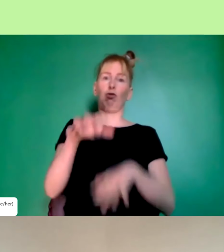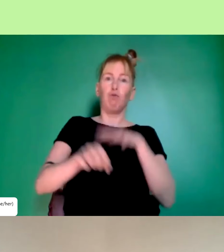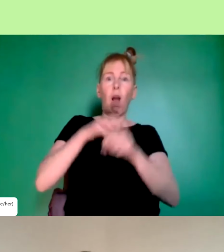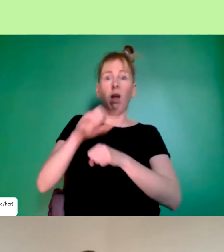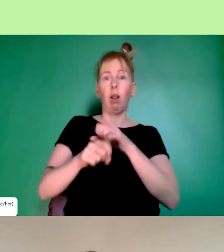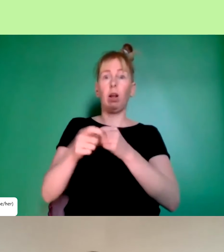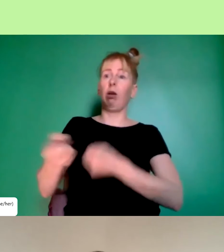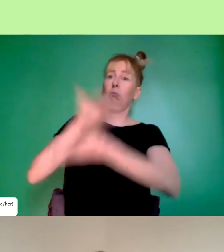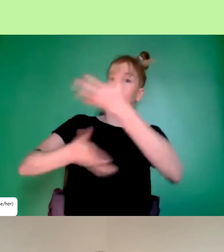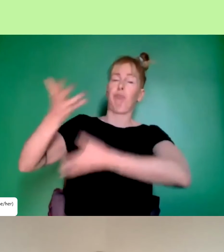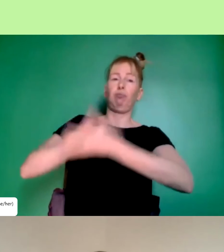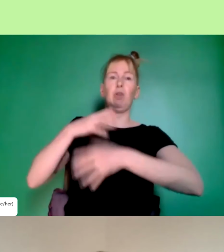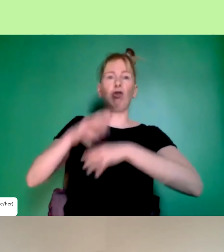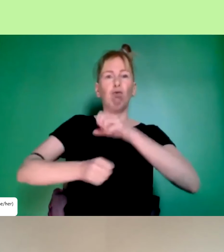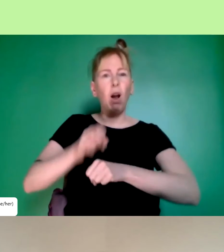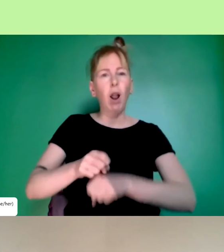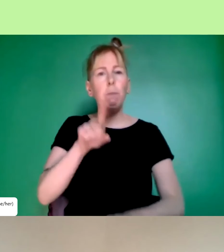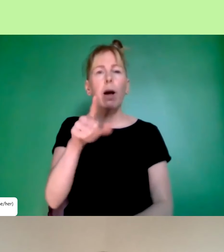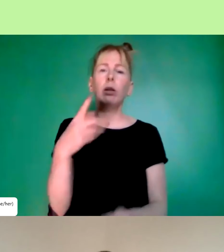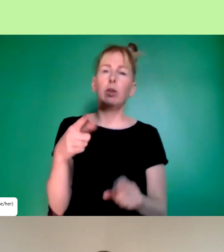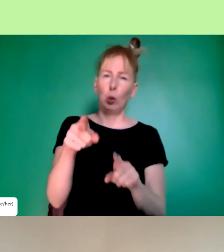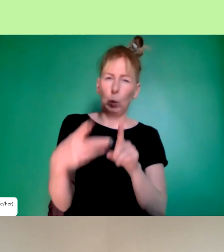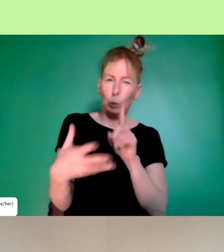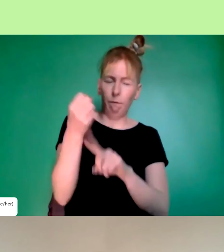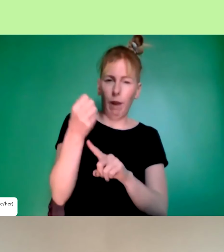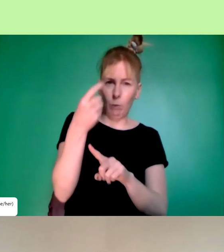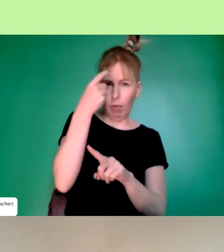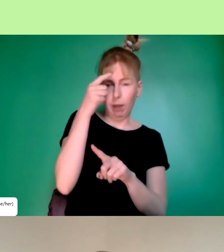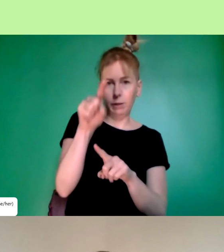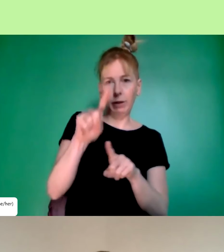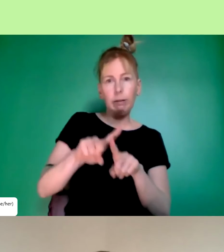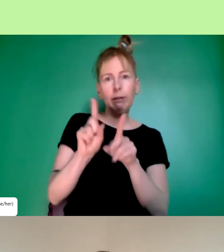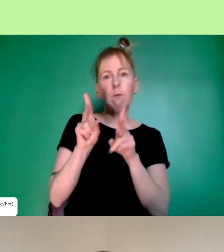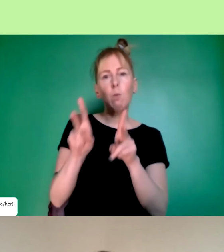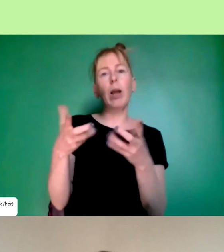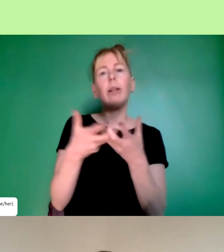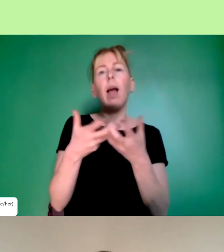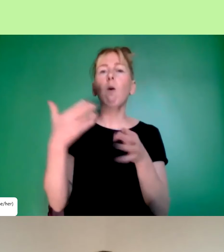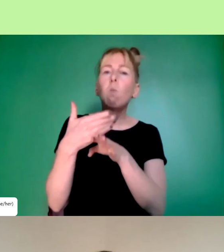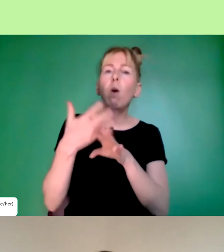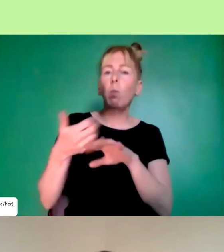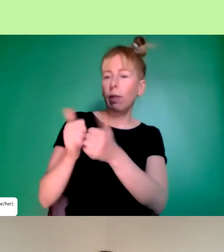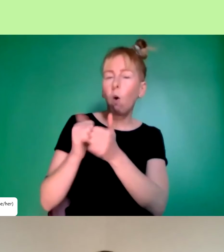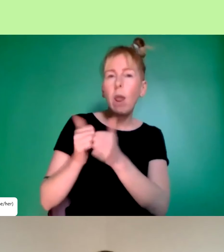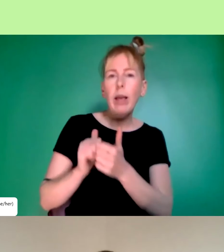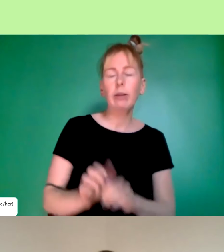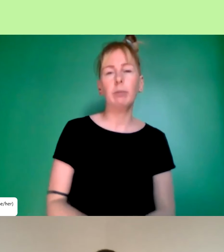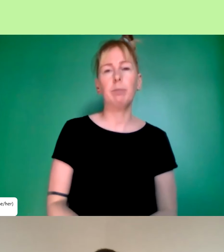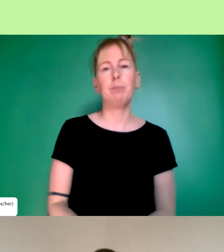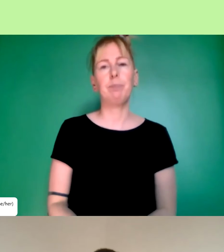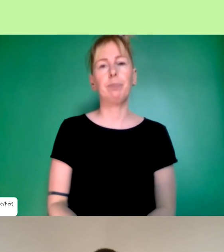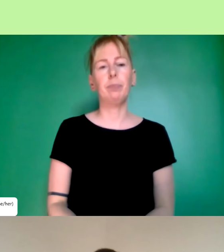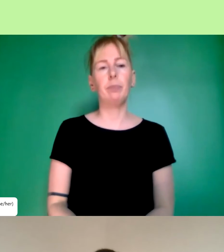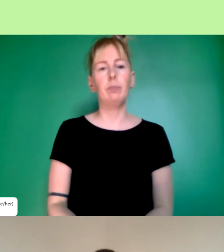there's more productive ways you found of working with your peer group? Yeah I mean, I think, for me, it also, like,